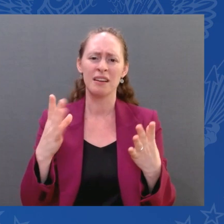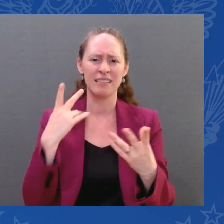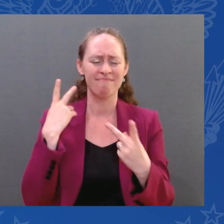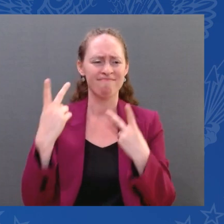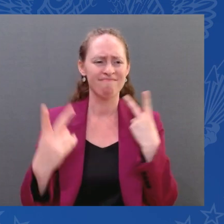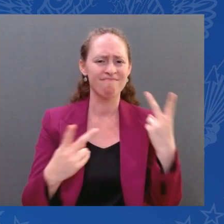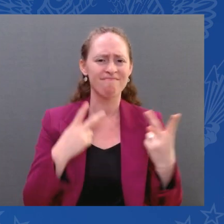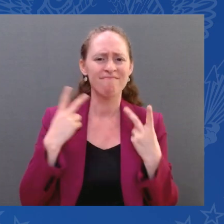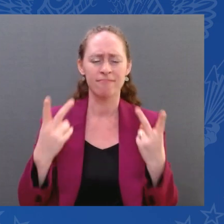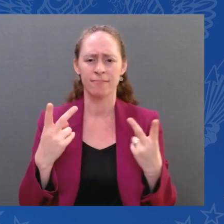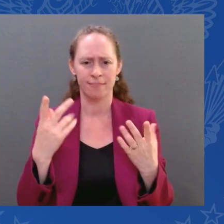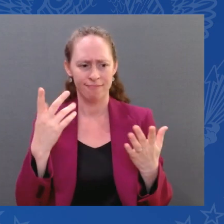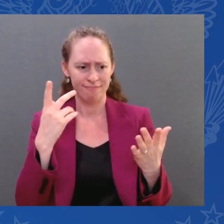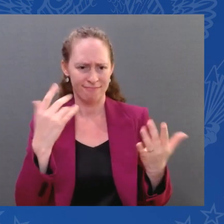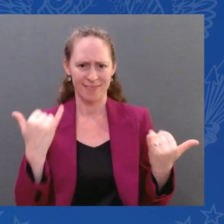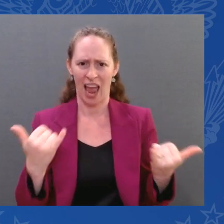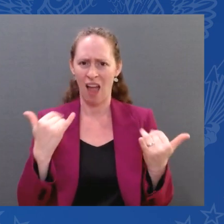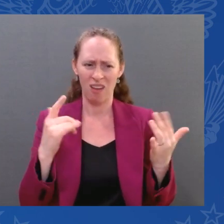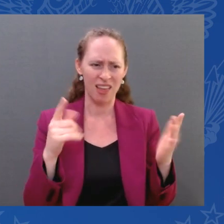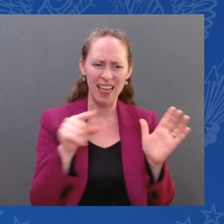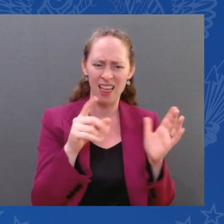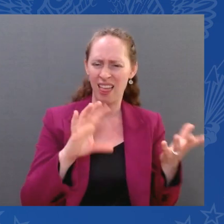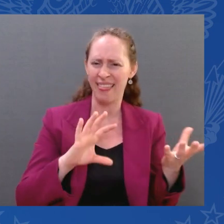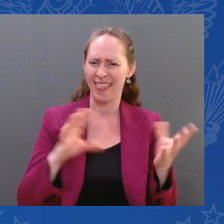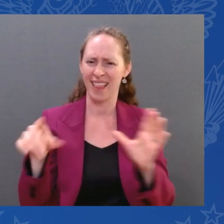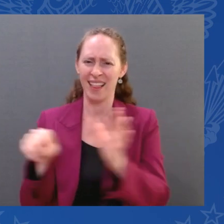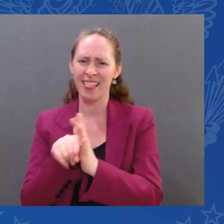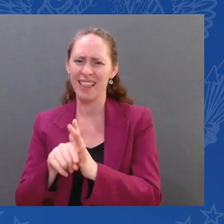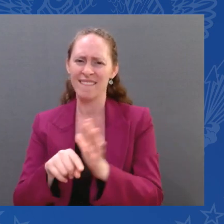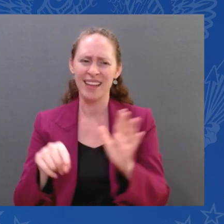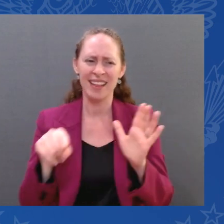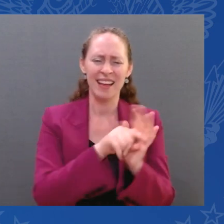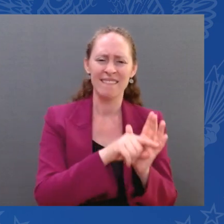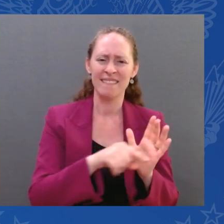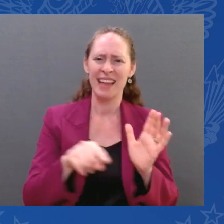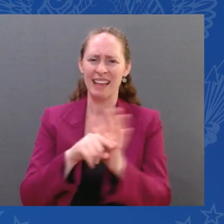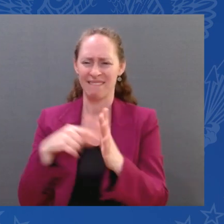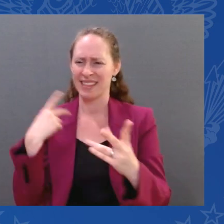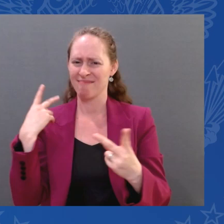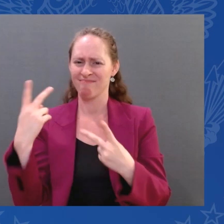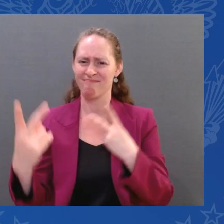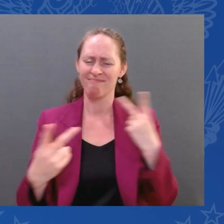Late in late November 2016, I invited the Khan's to the Vice President's residence